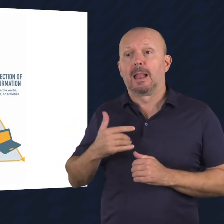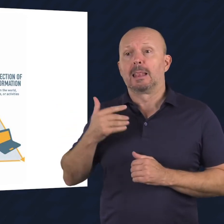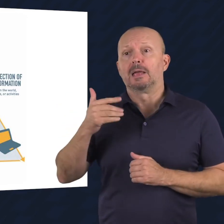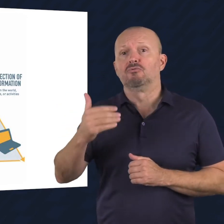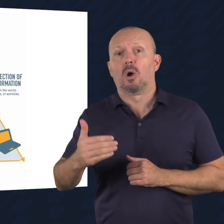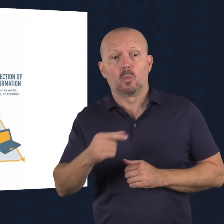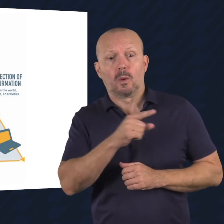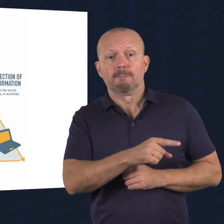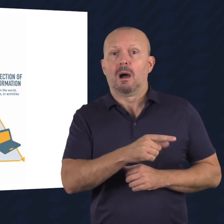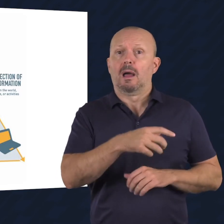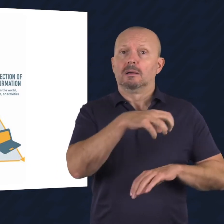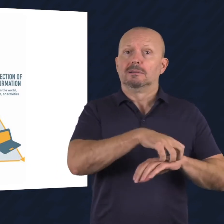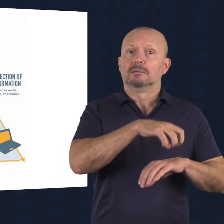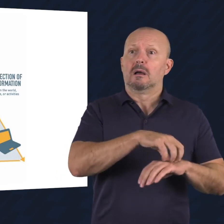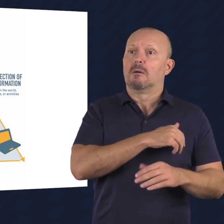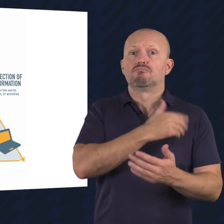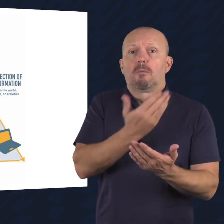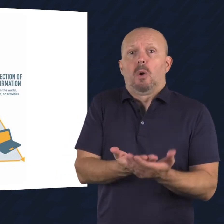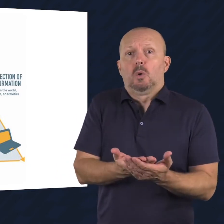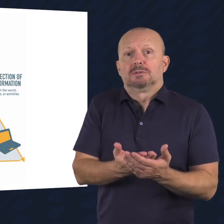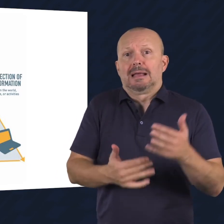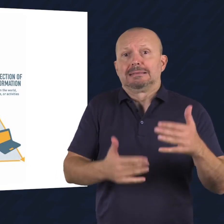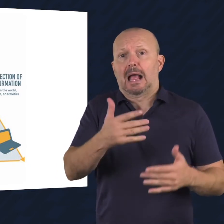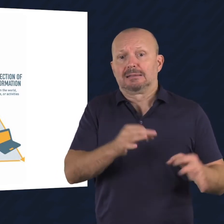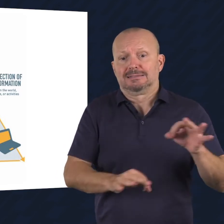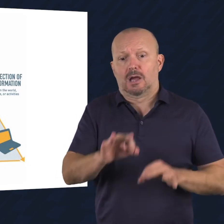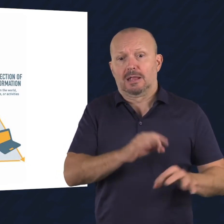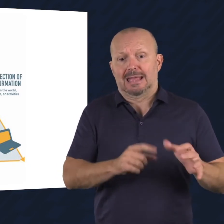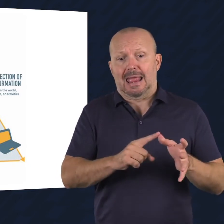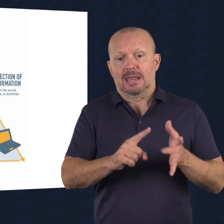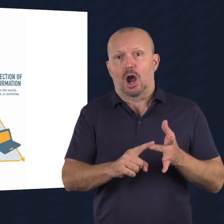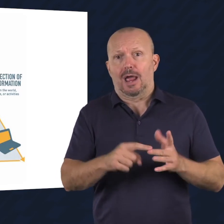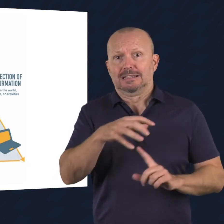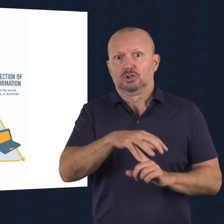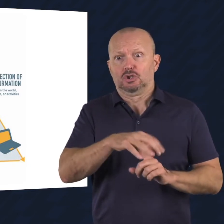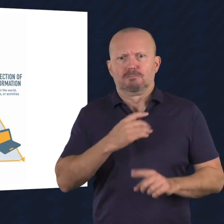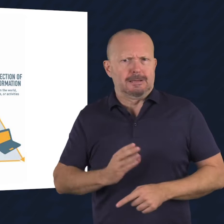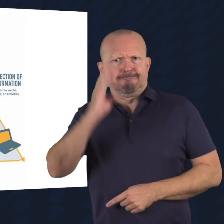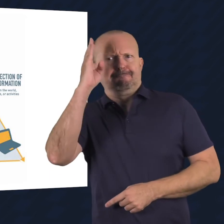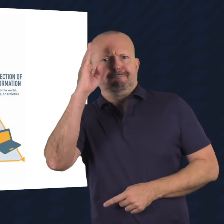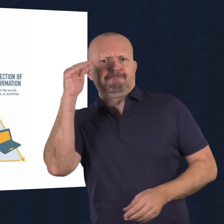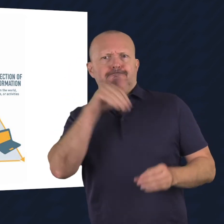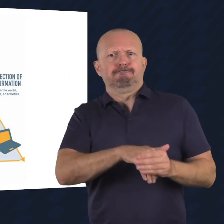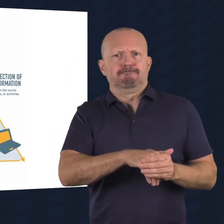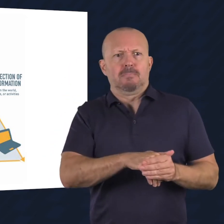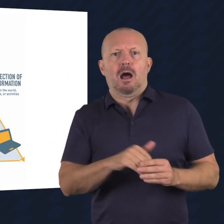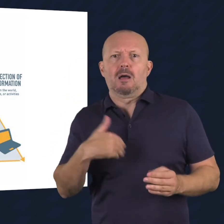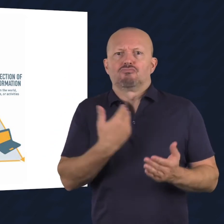Consequently, when my institution proposed for the third time a data science AI institute, I jumped in with both feet,